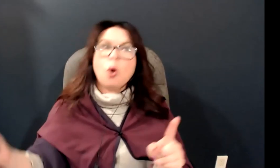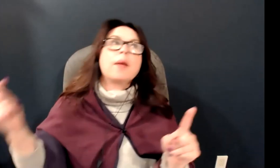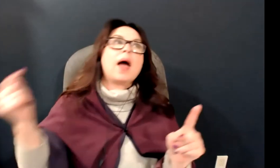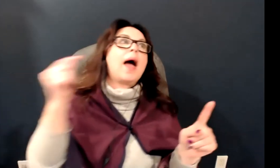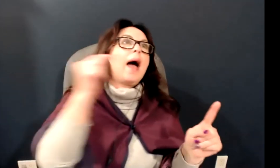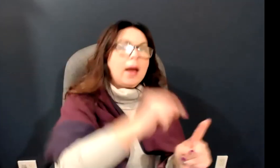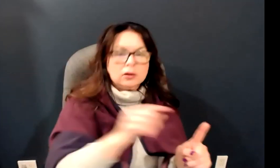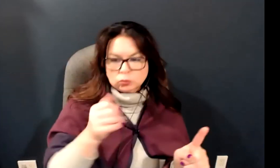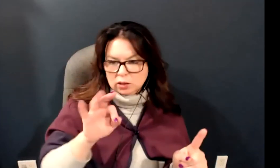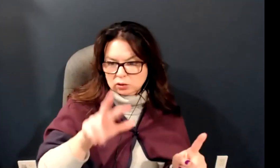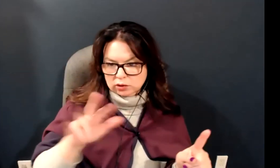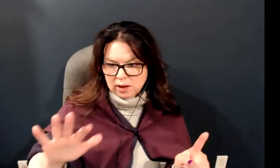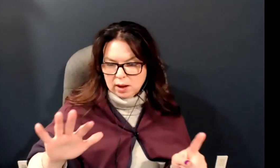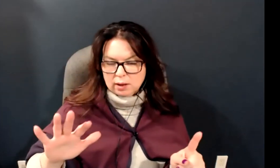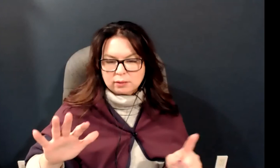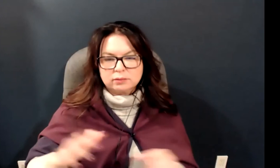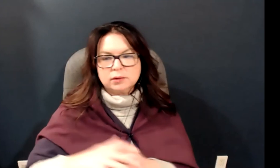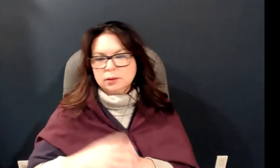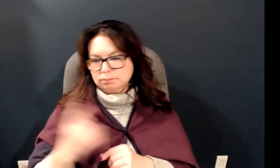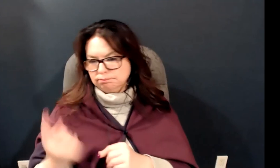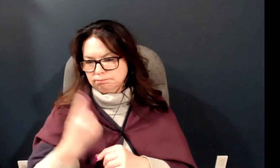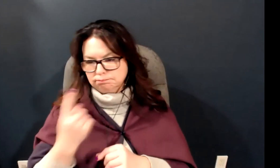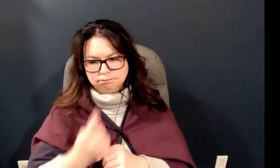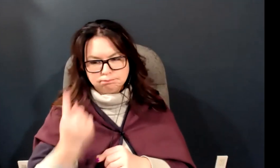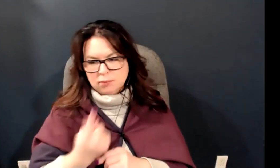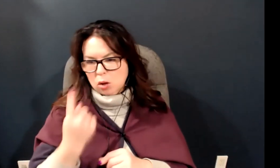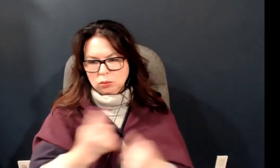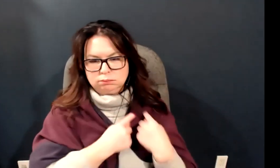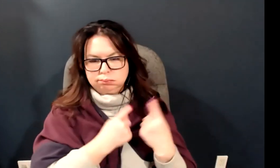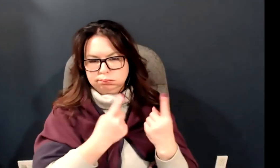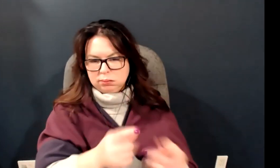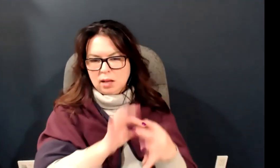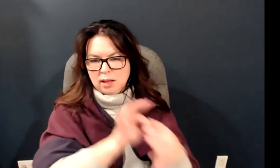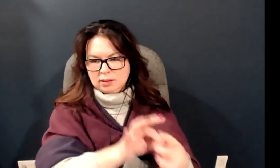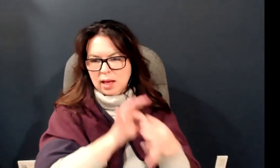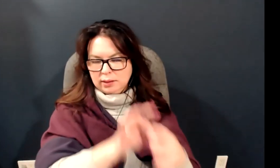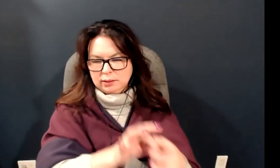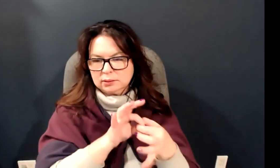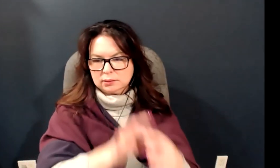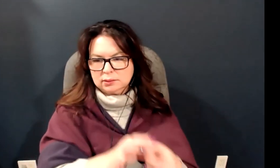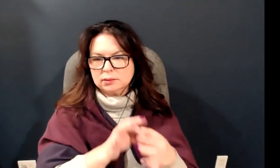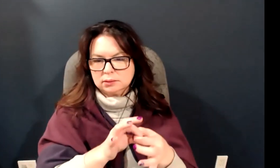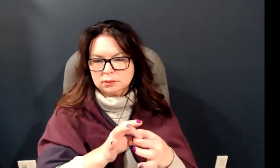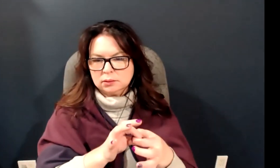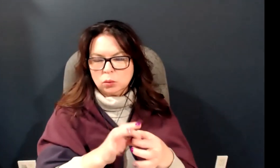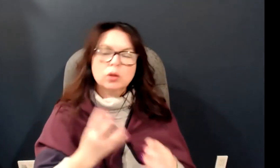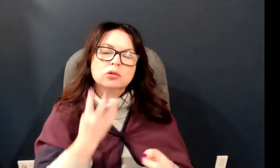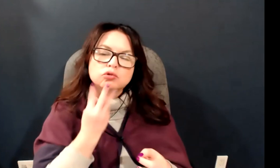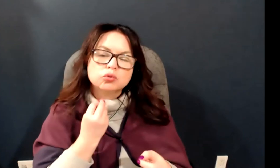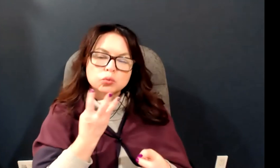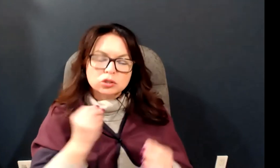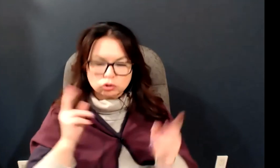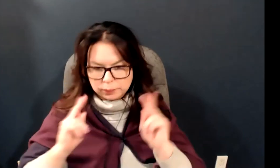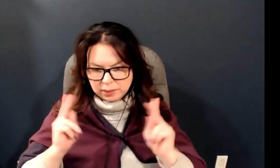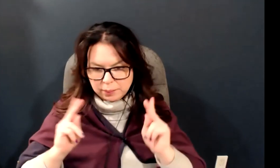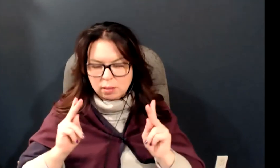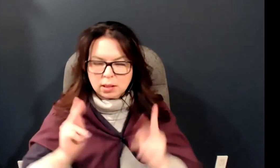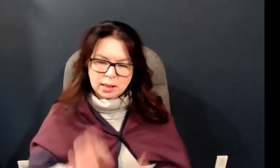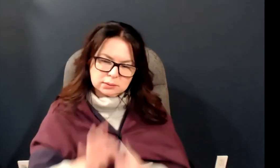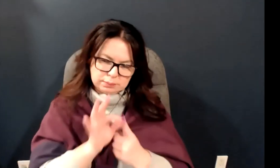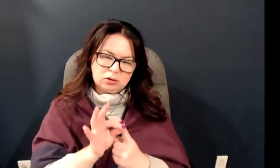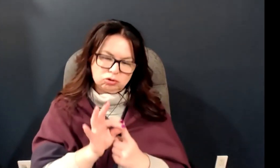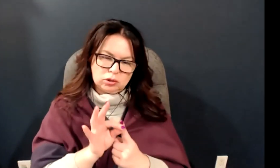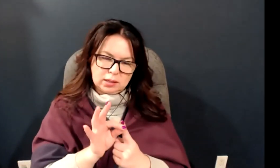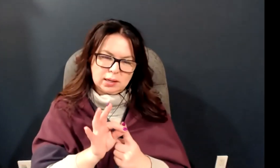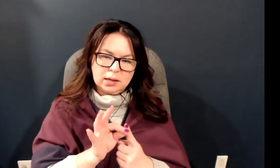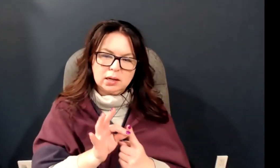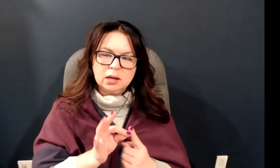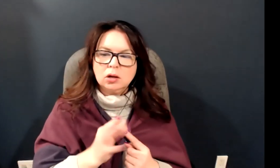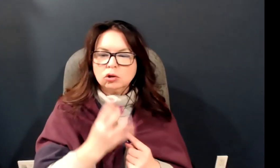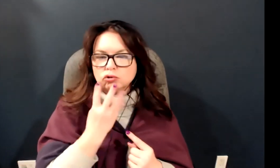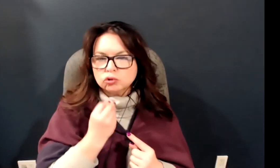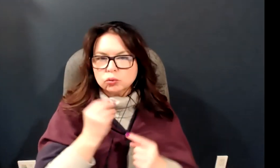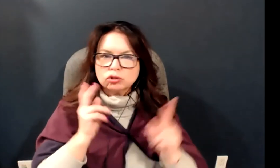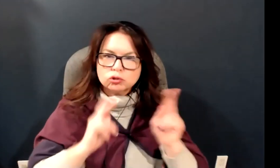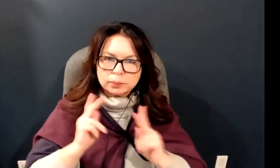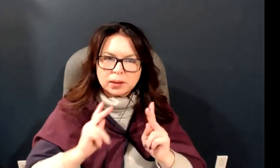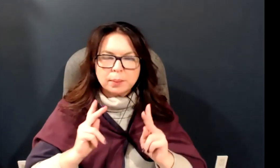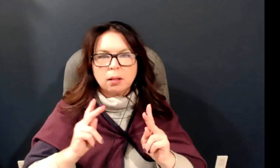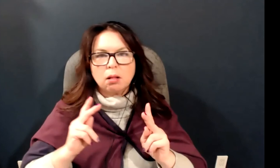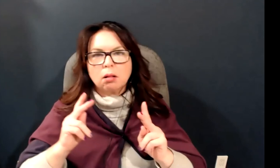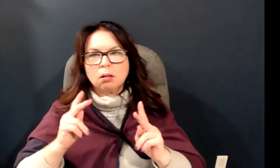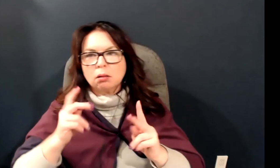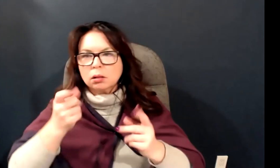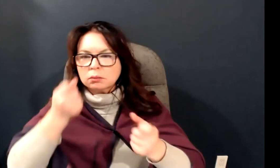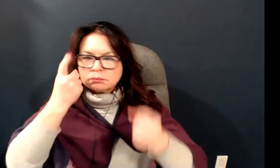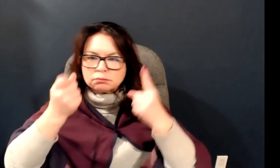see how what an important role the NAACP had in these motivating and protecting and using